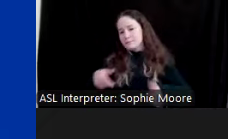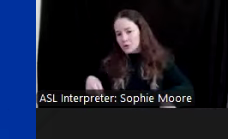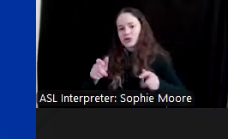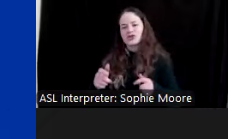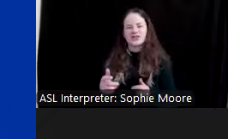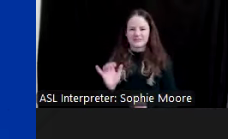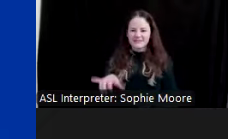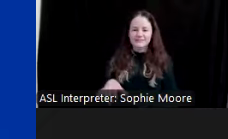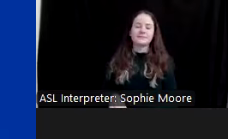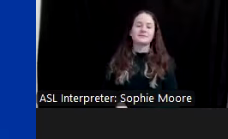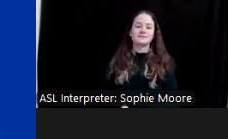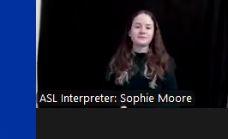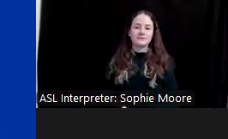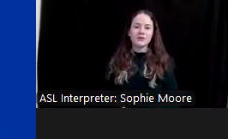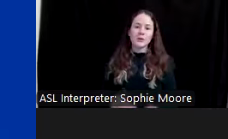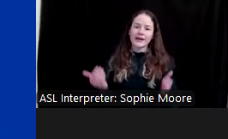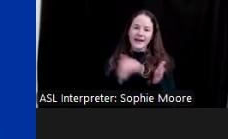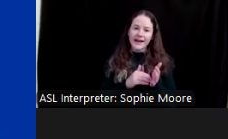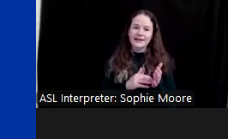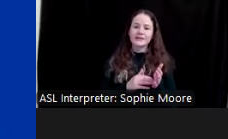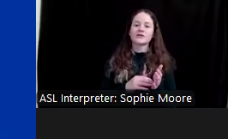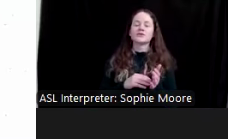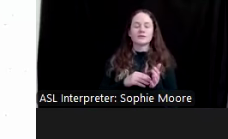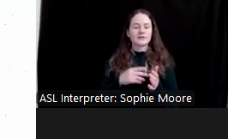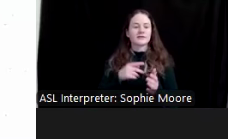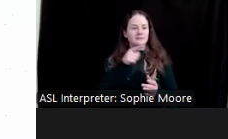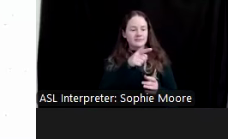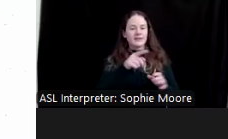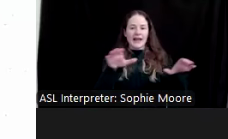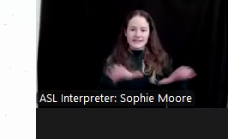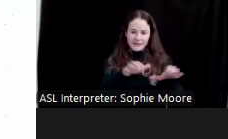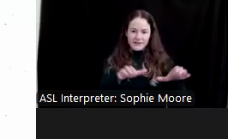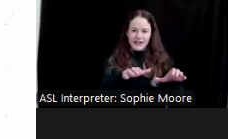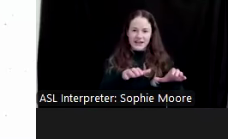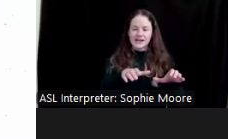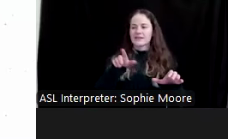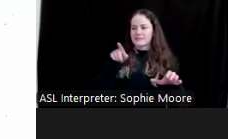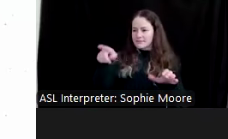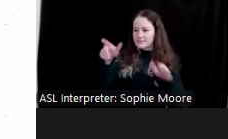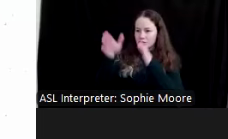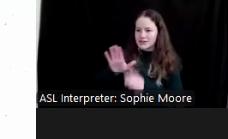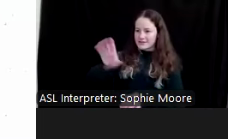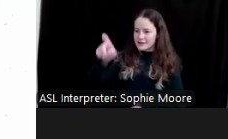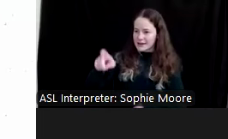figure out what is the need that this person has. Um, a couple of different examples. Here's someone out in a kayak.